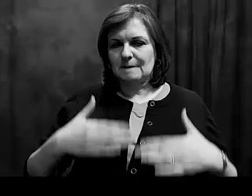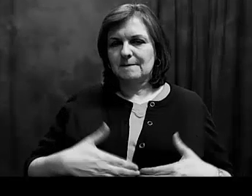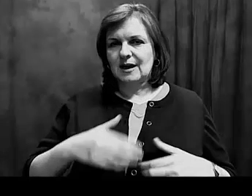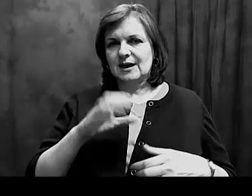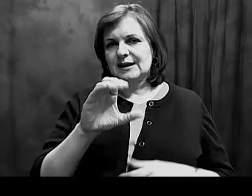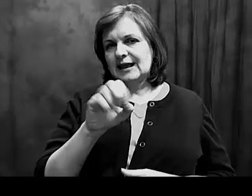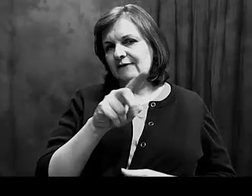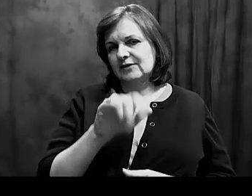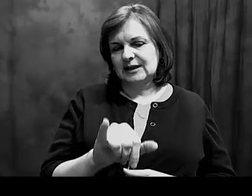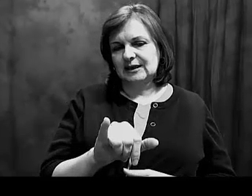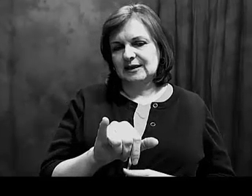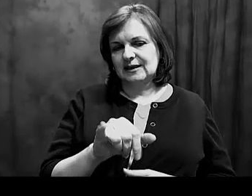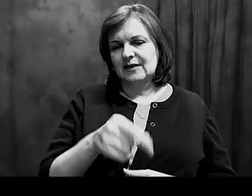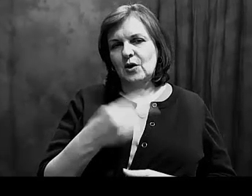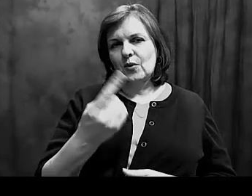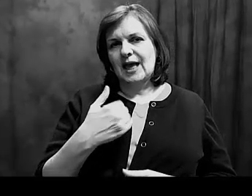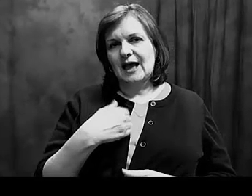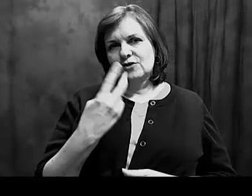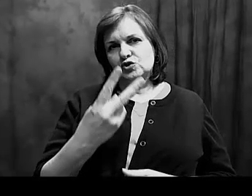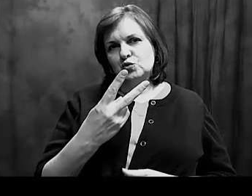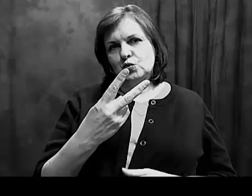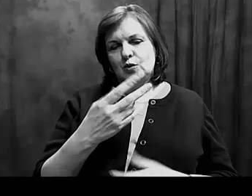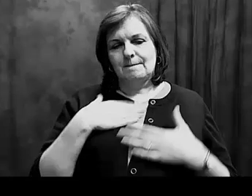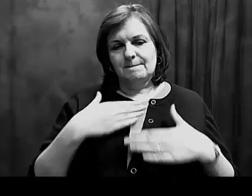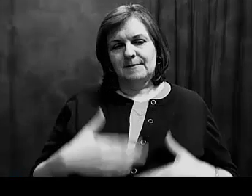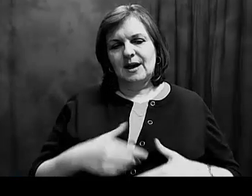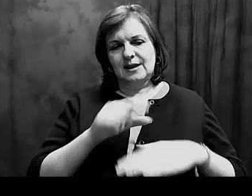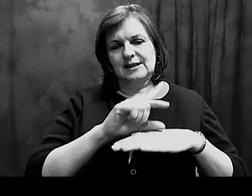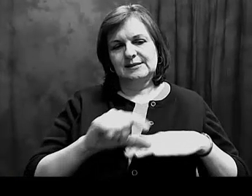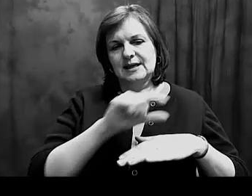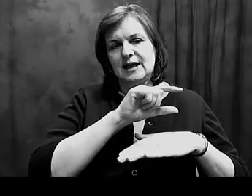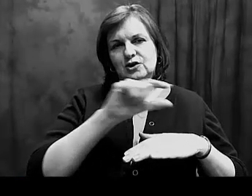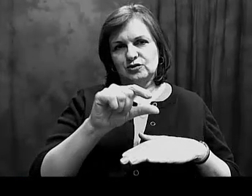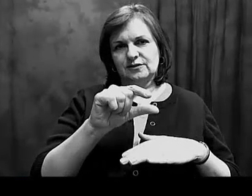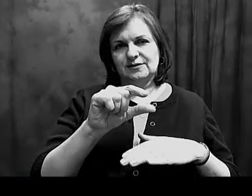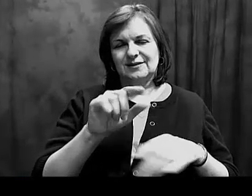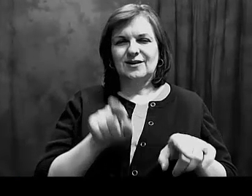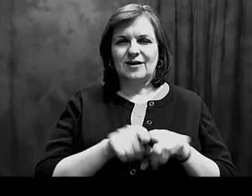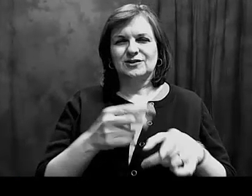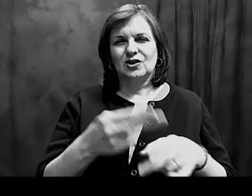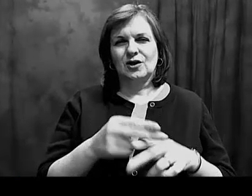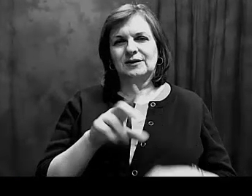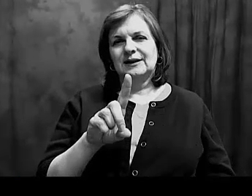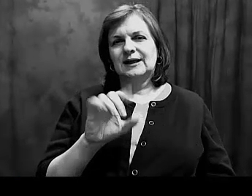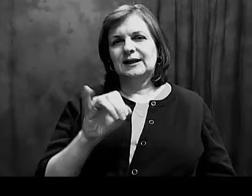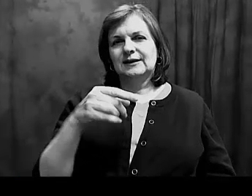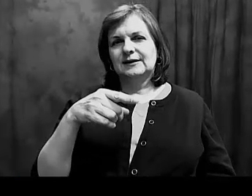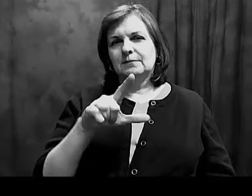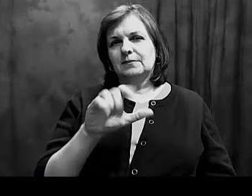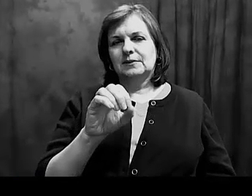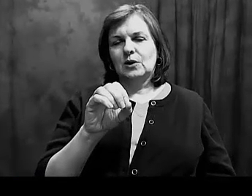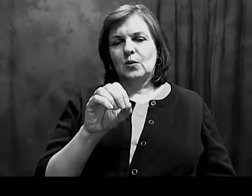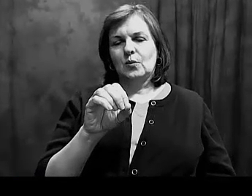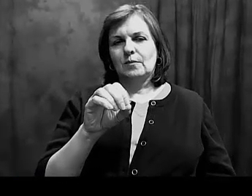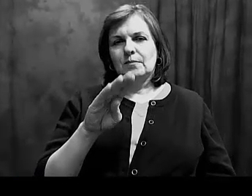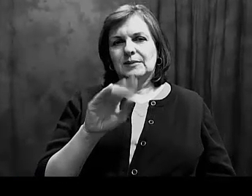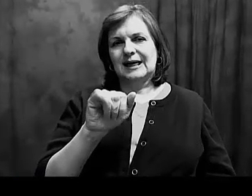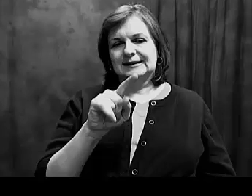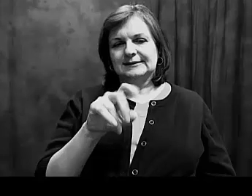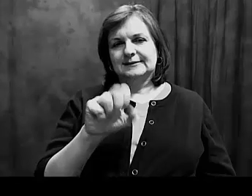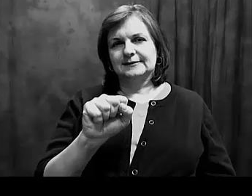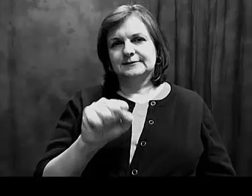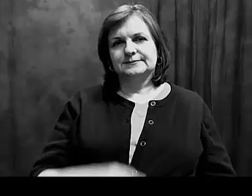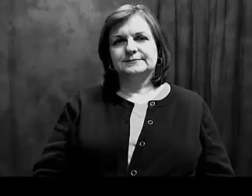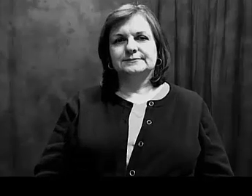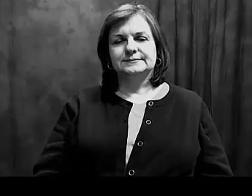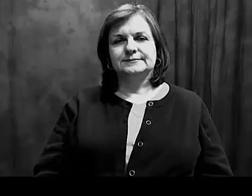we will look at them as only having two body layers or being Diploblasts